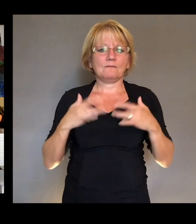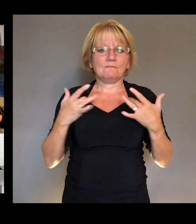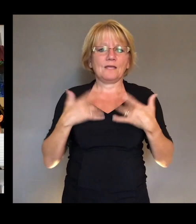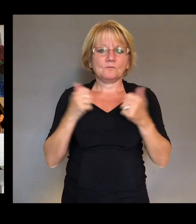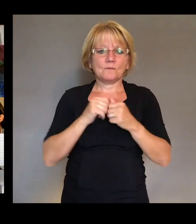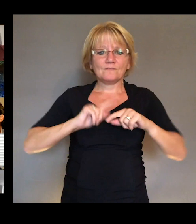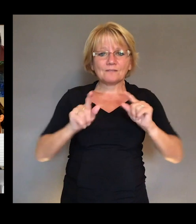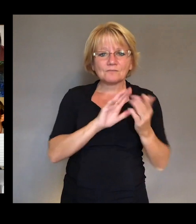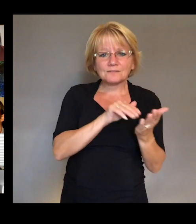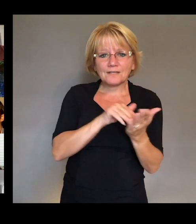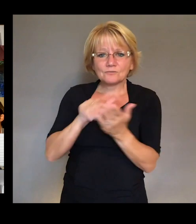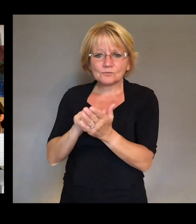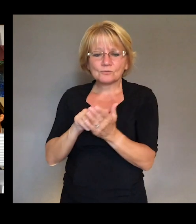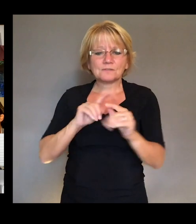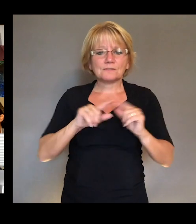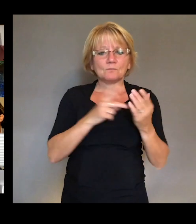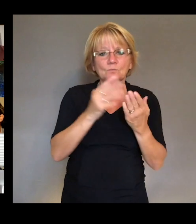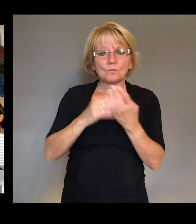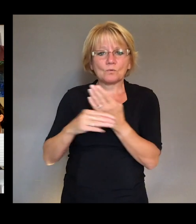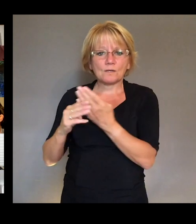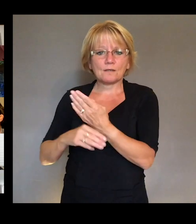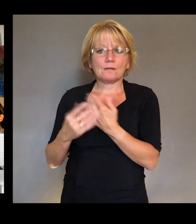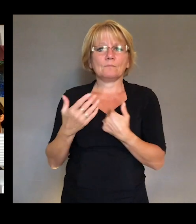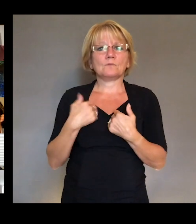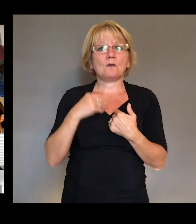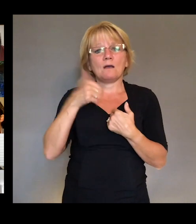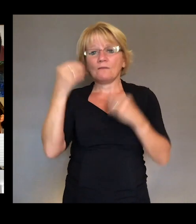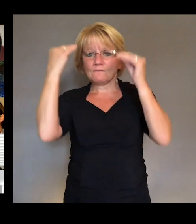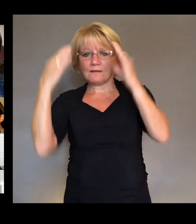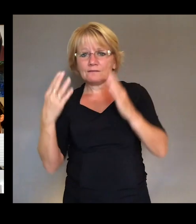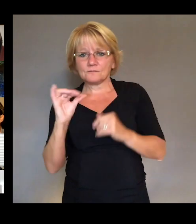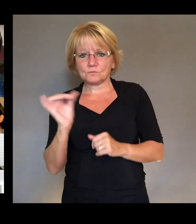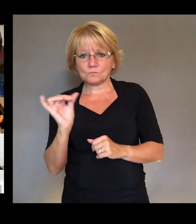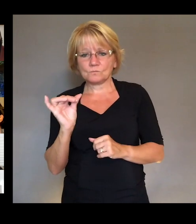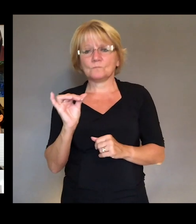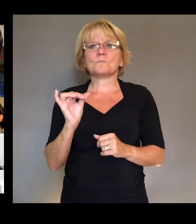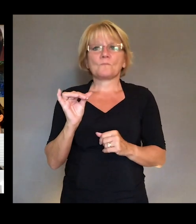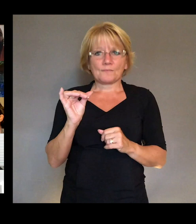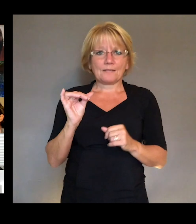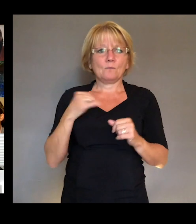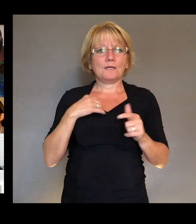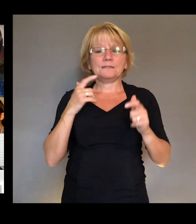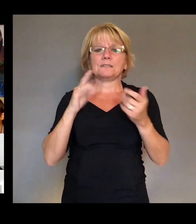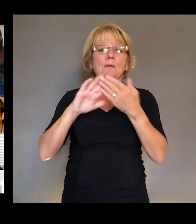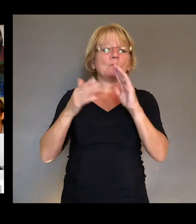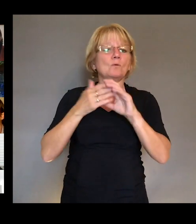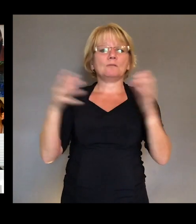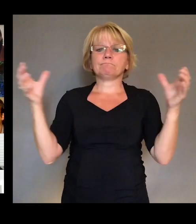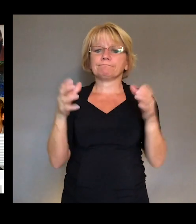between different centers, different programs, or perhaps with other faculty where as a group, as a big community,